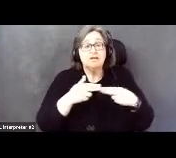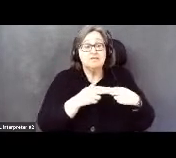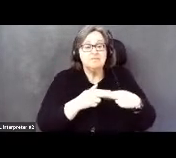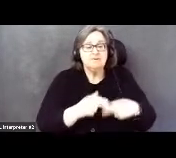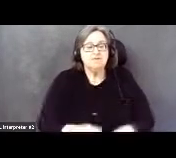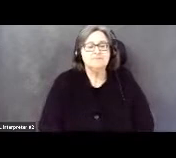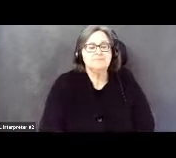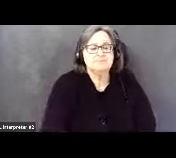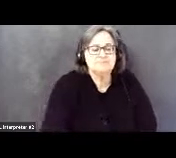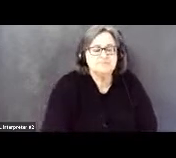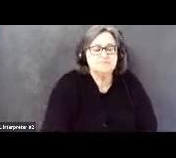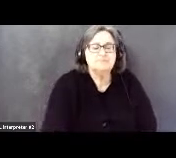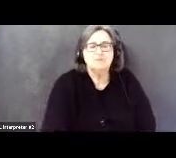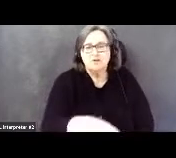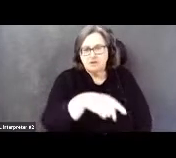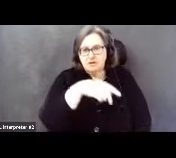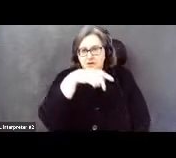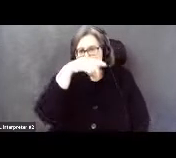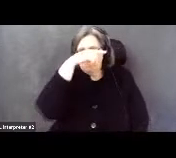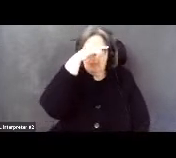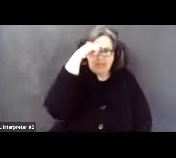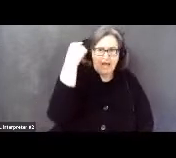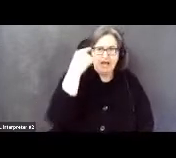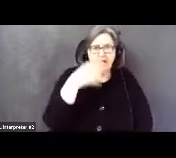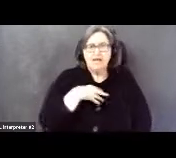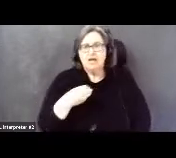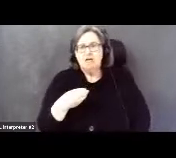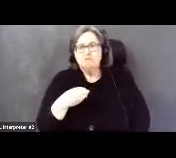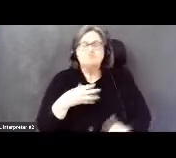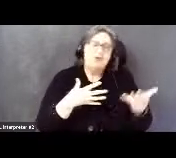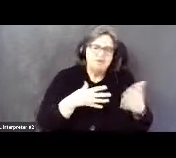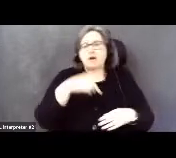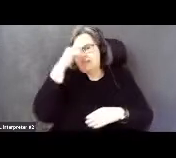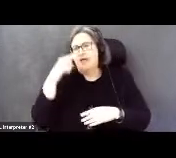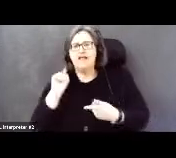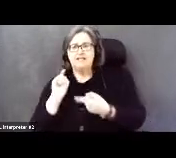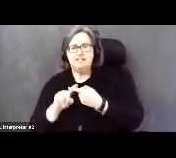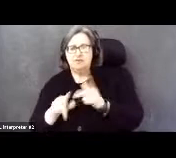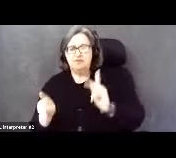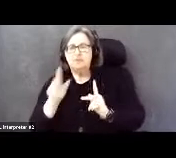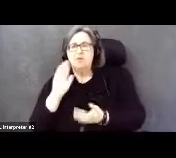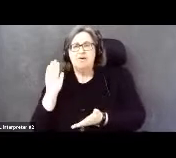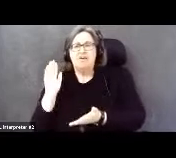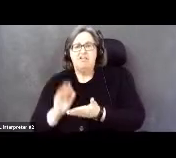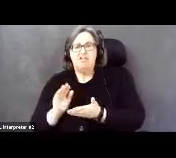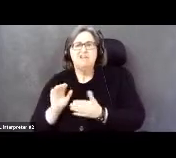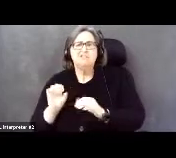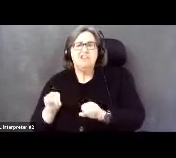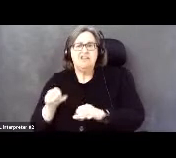So black and Hispanic people are significantly less likely to receive in-patient intensive